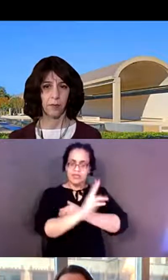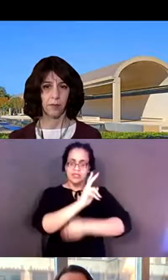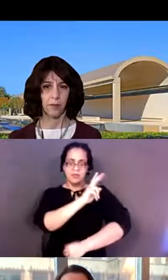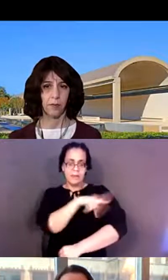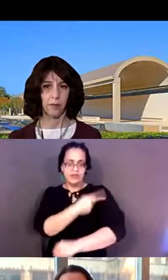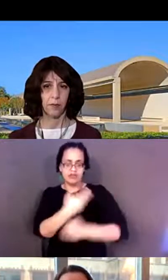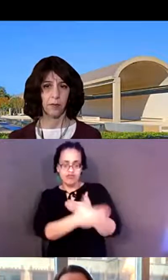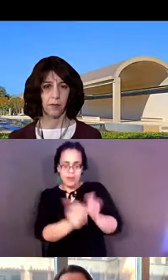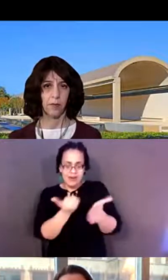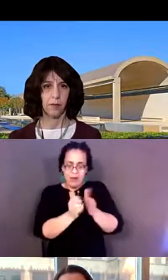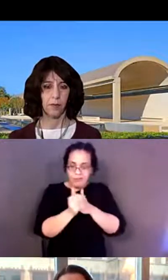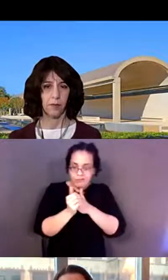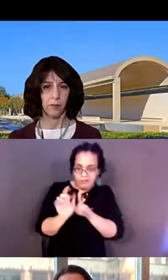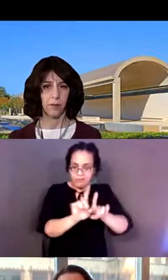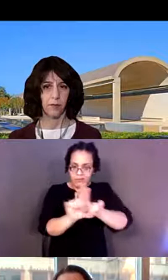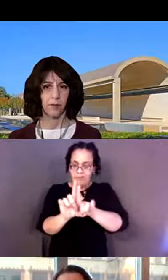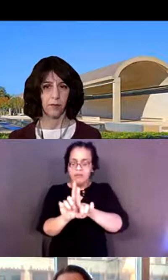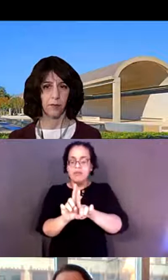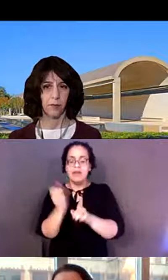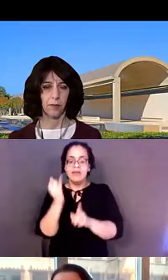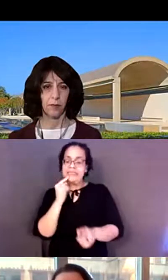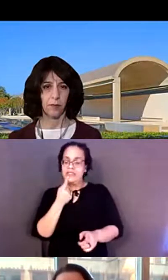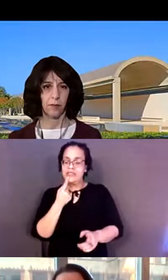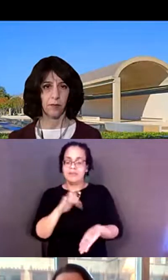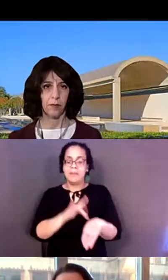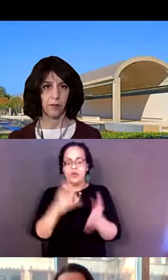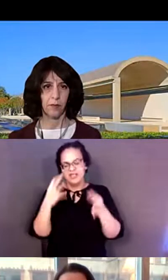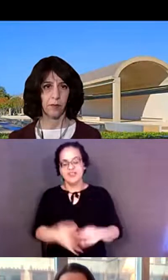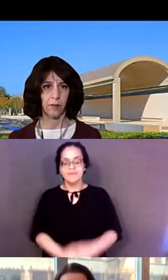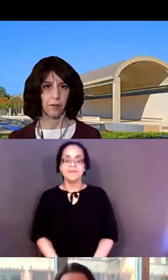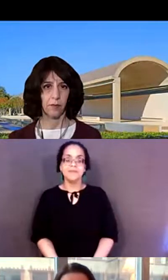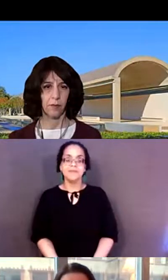pretty scary medical decisions. Next slide.